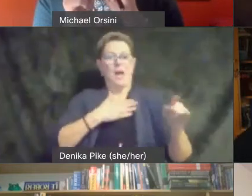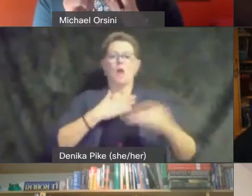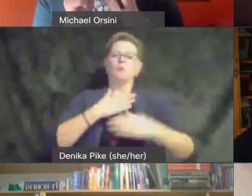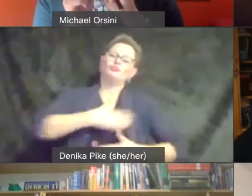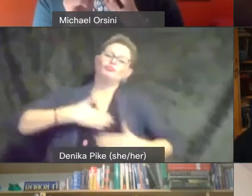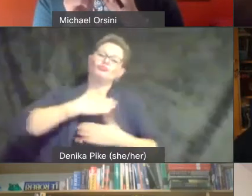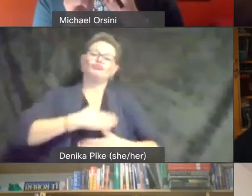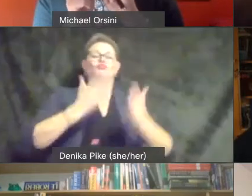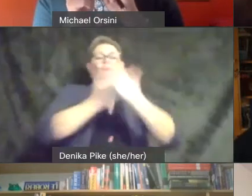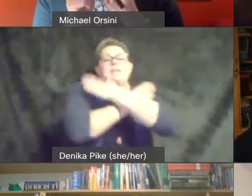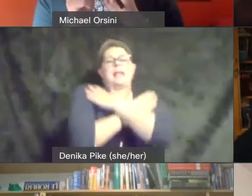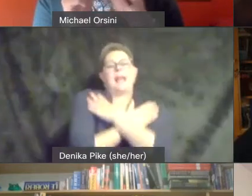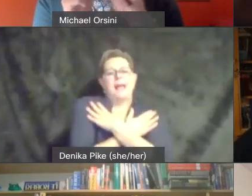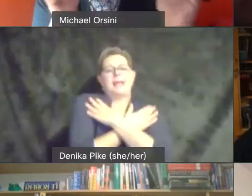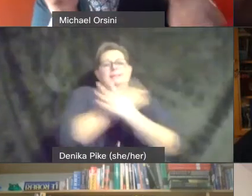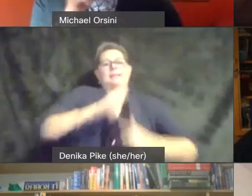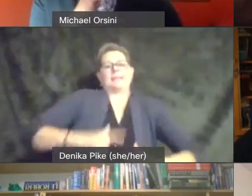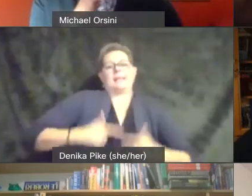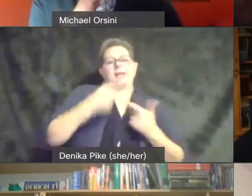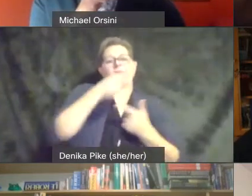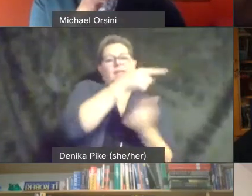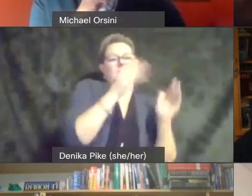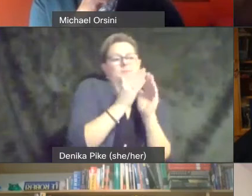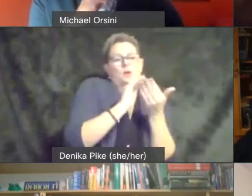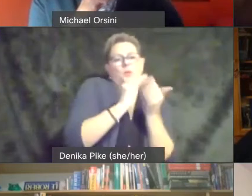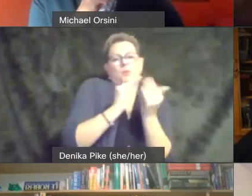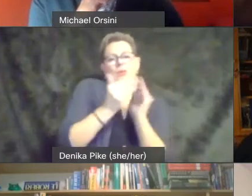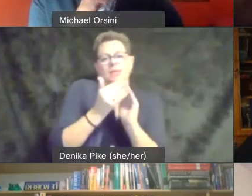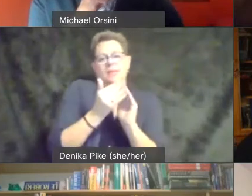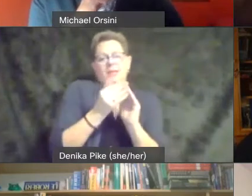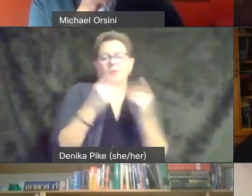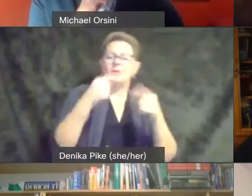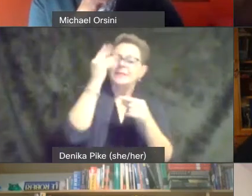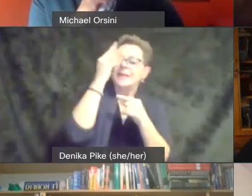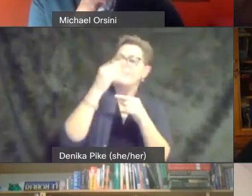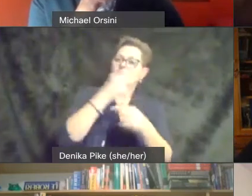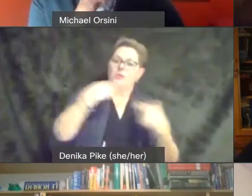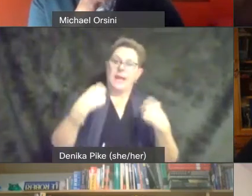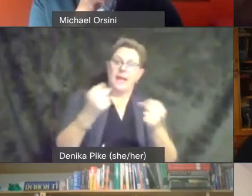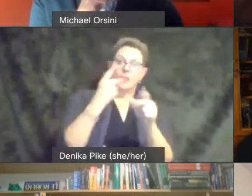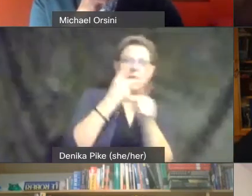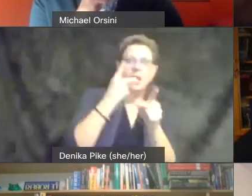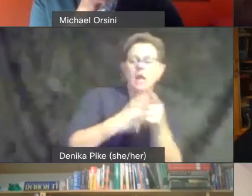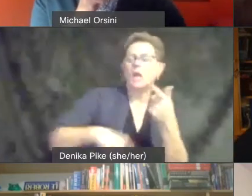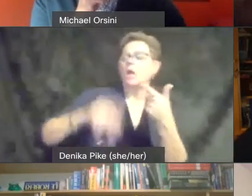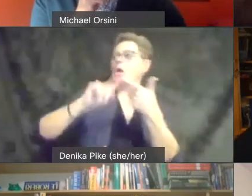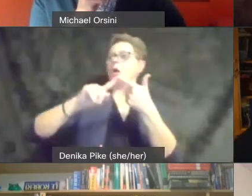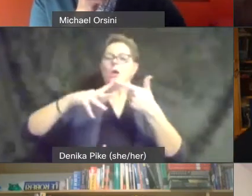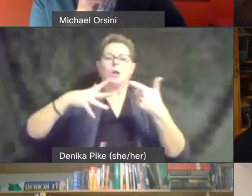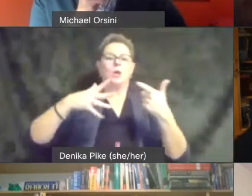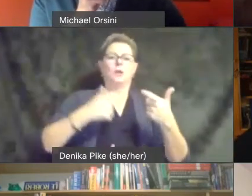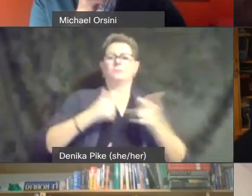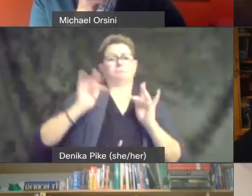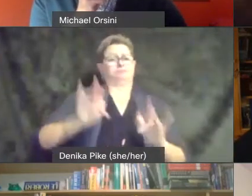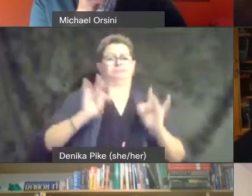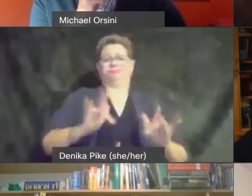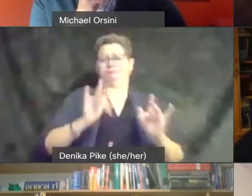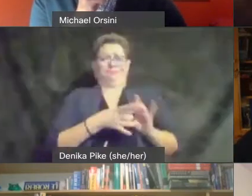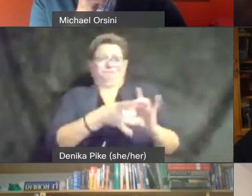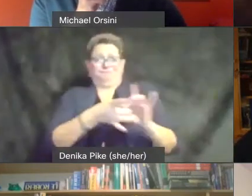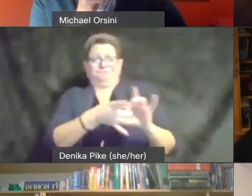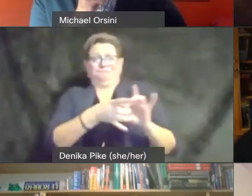Come to your health care services, government services, as we move to a digital by default I have so much empathy with you, Shannon and others with broadband issues.